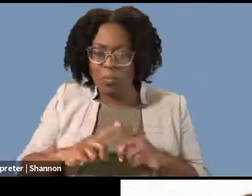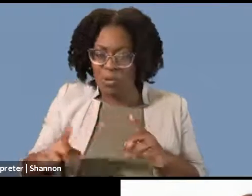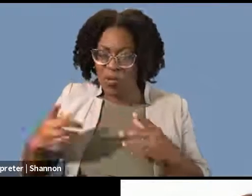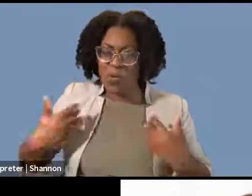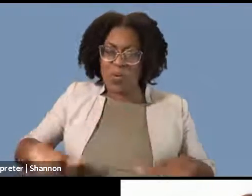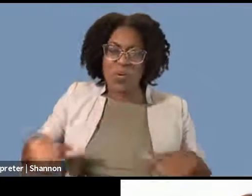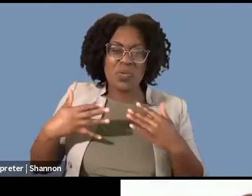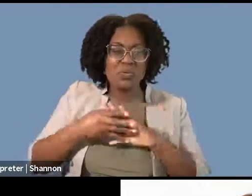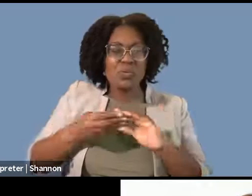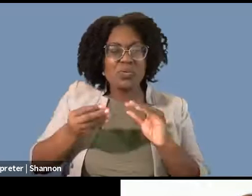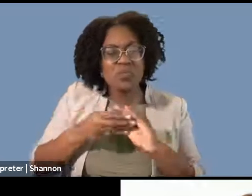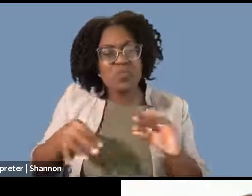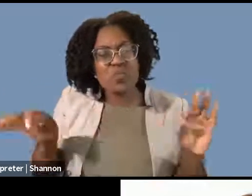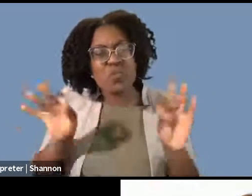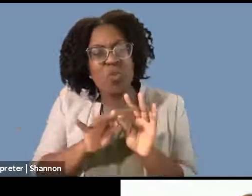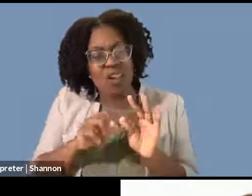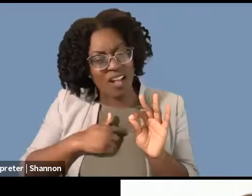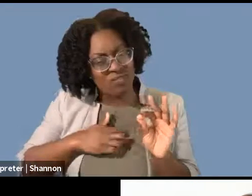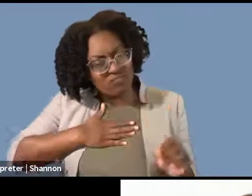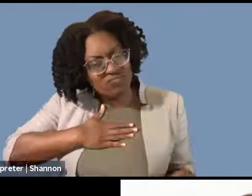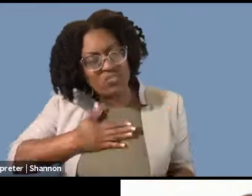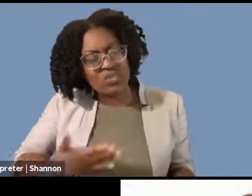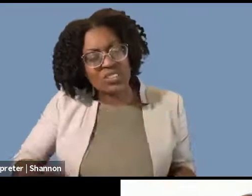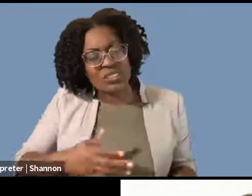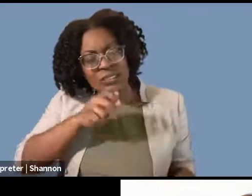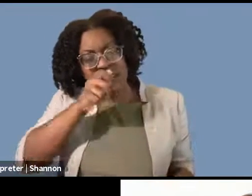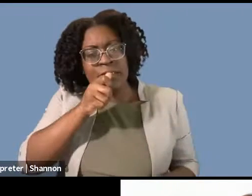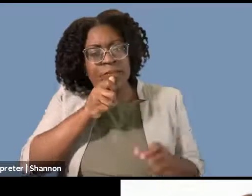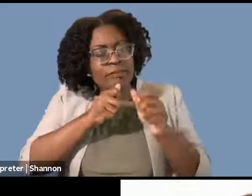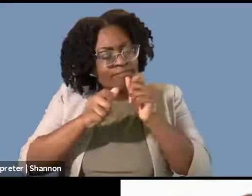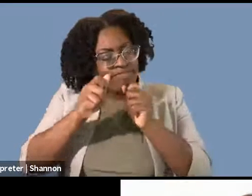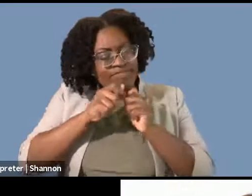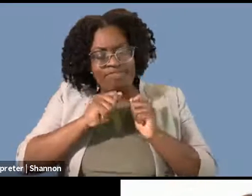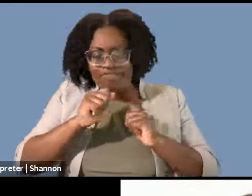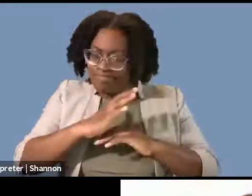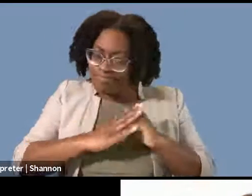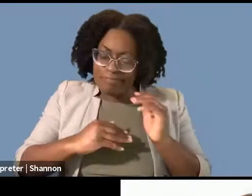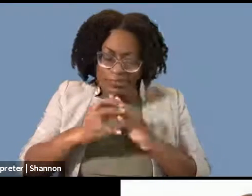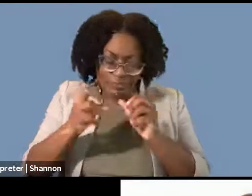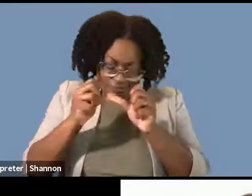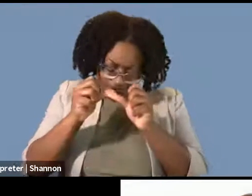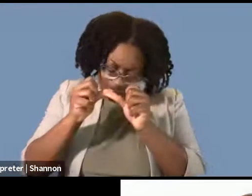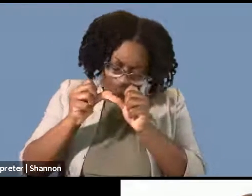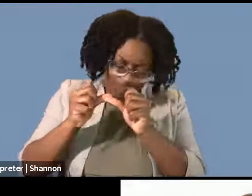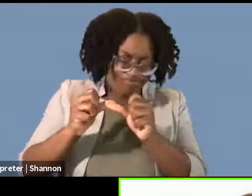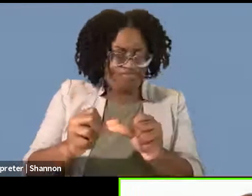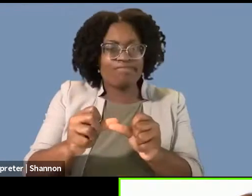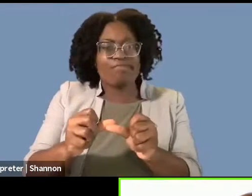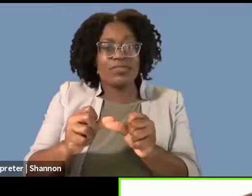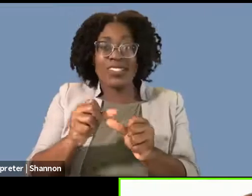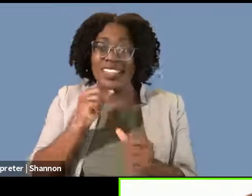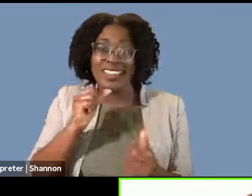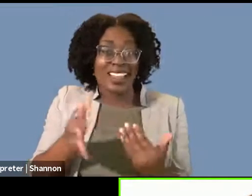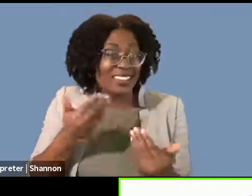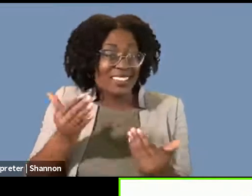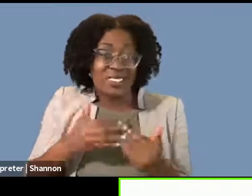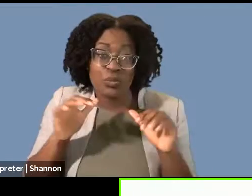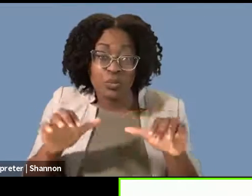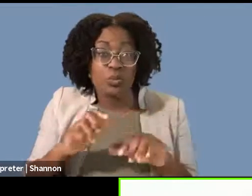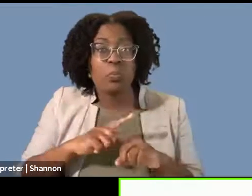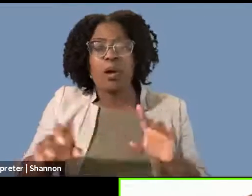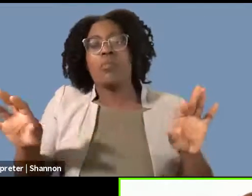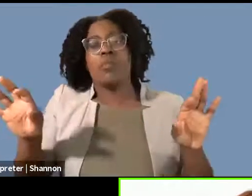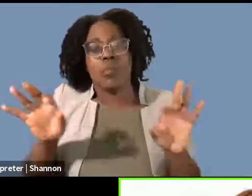be uncomfortable. That's not easy to do. MELINDA EPLER: Yeah, I hear you. I just wrote a book as